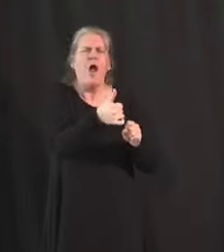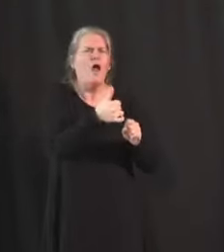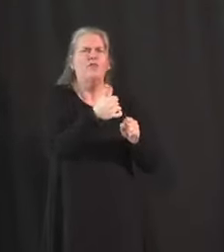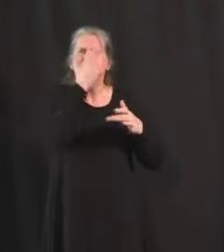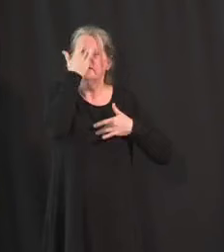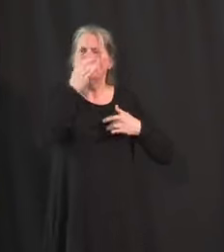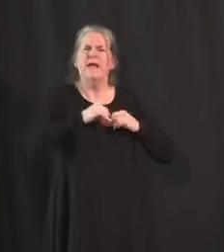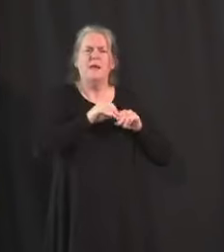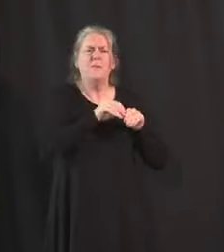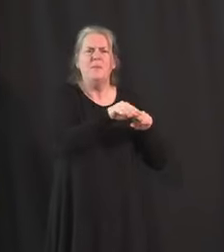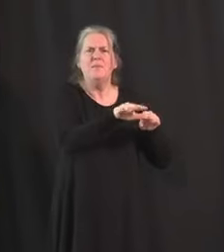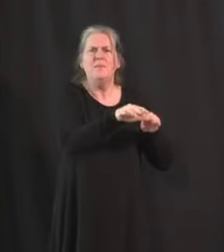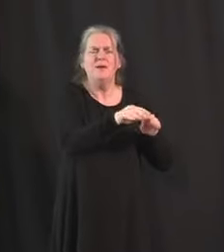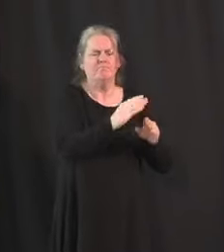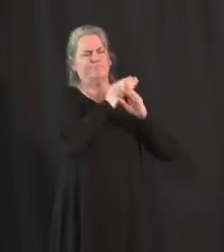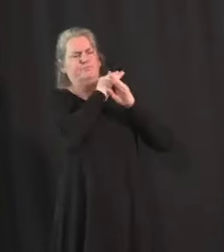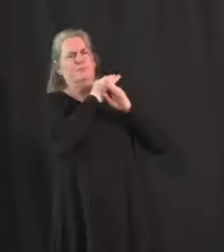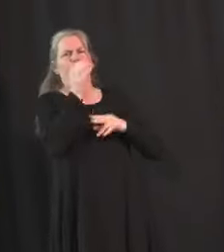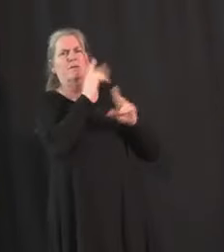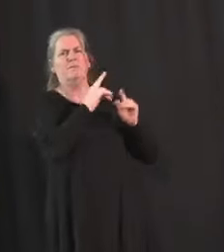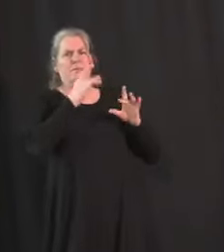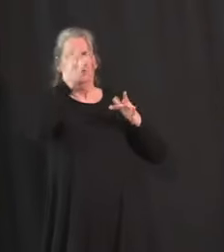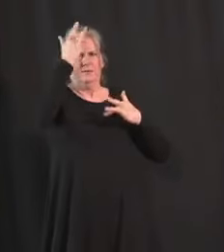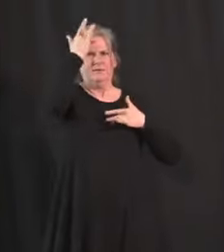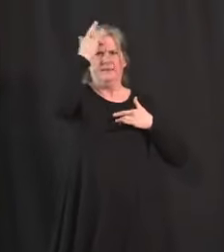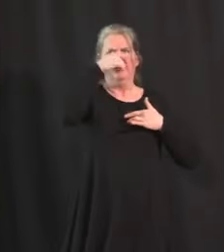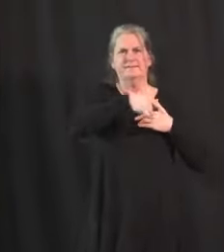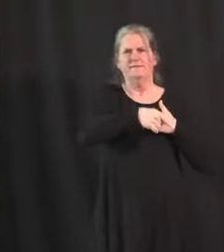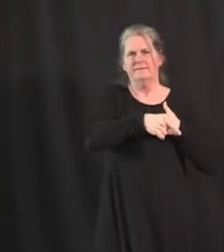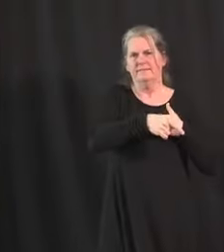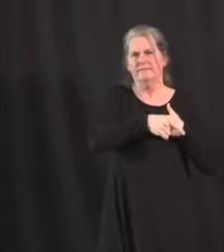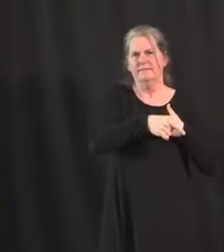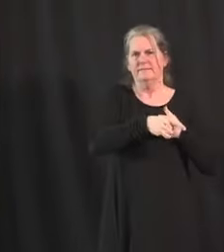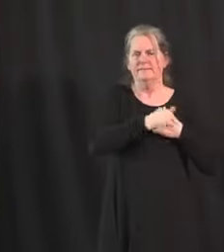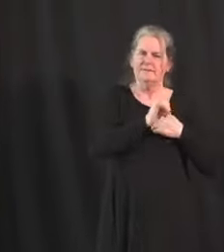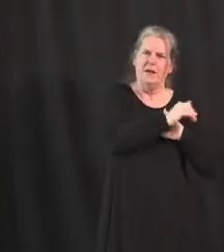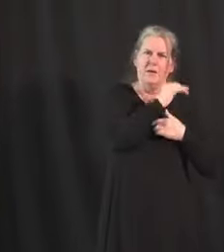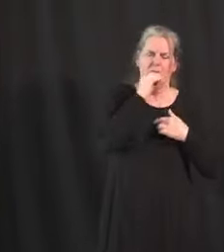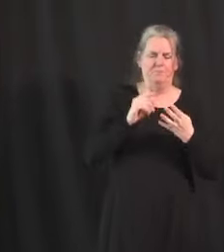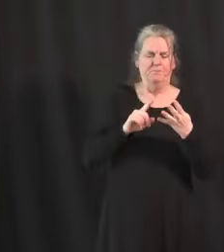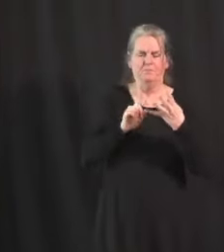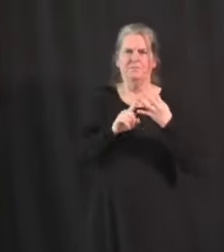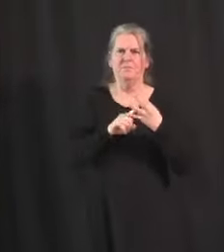FROM GETTING INFECTED. FOUR, LIMIT ANY GATHERINGS TO UNDER TEN PEOPLE.